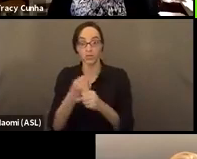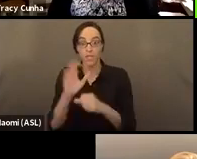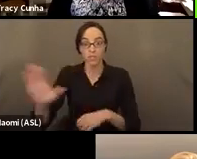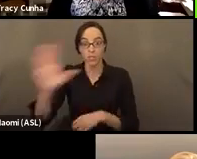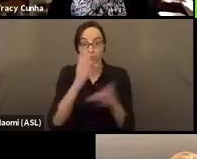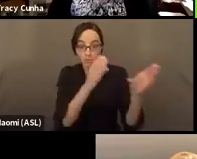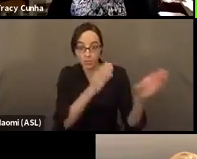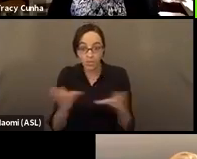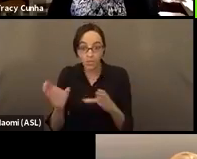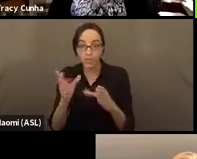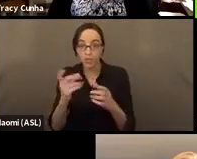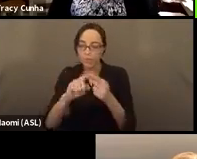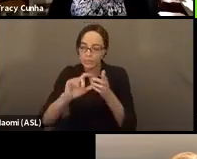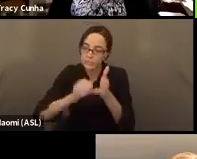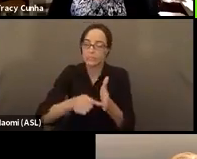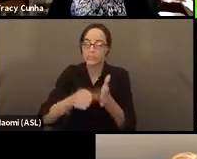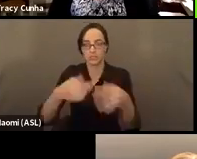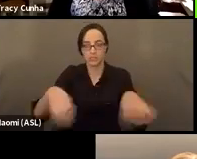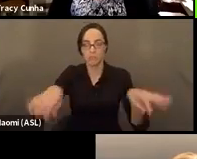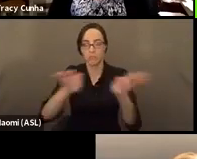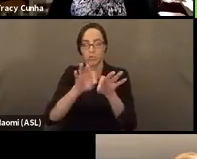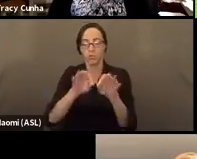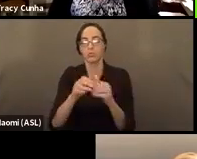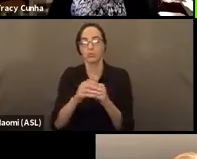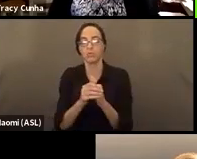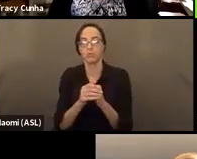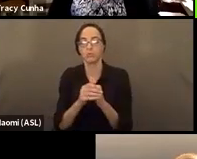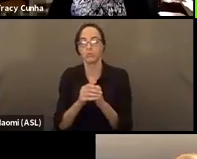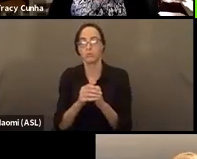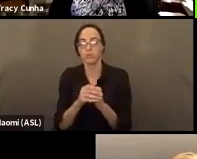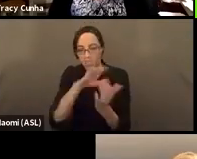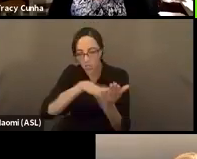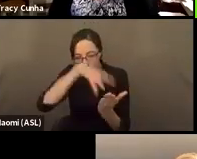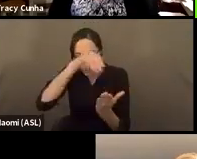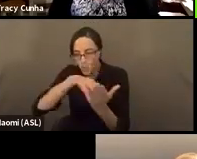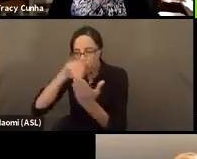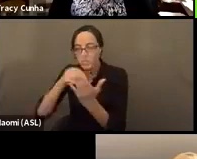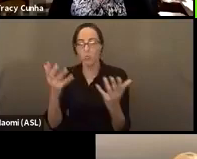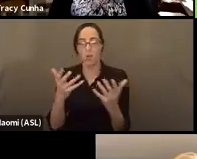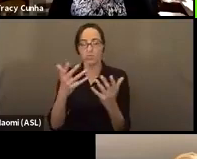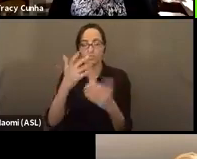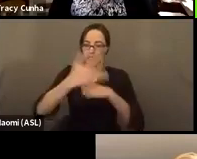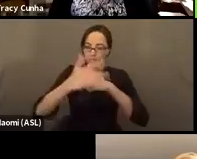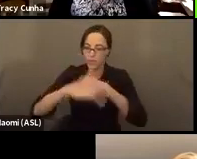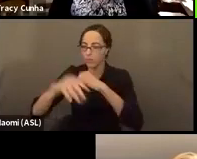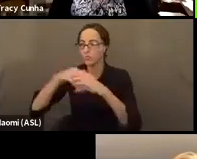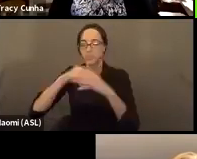about what's available out in the community um asking for help reaching out to your neighbors i